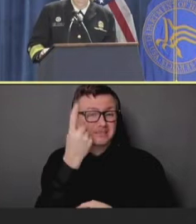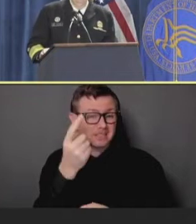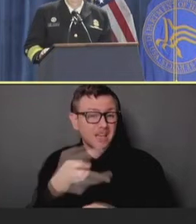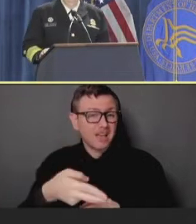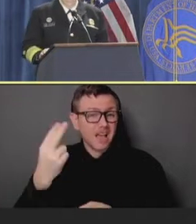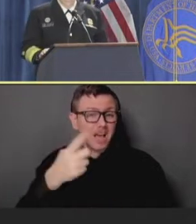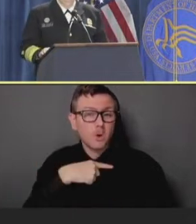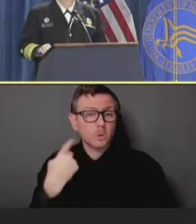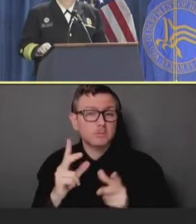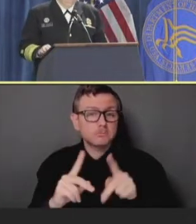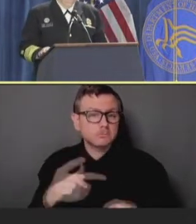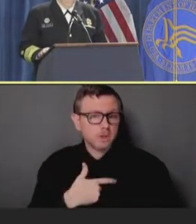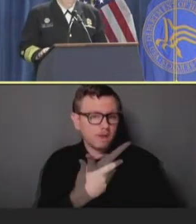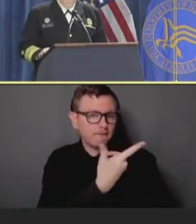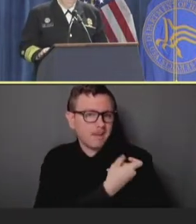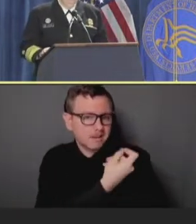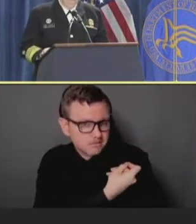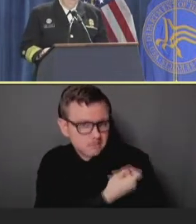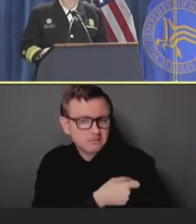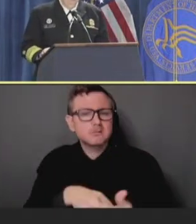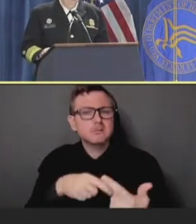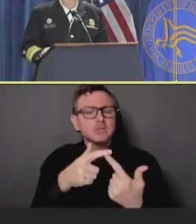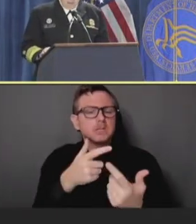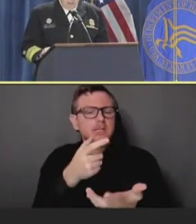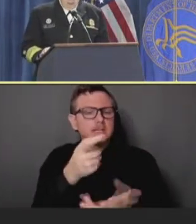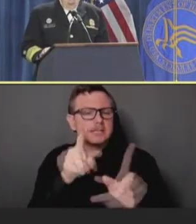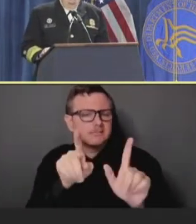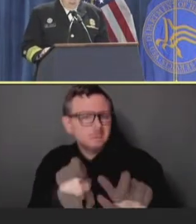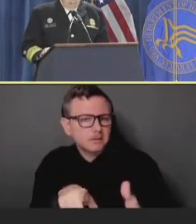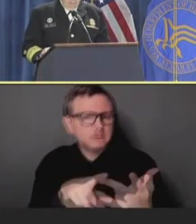they need and get the tests and treatment that they might need.